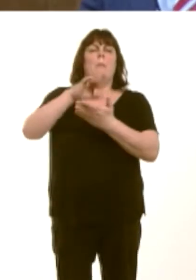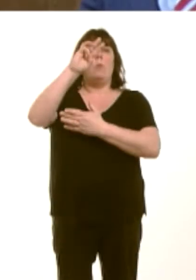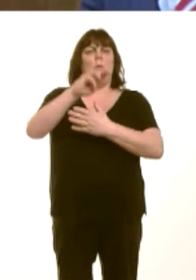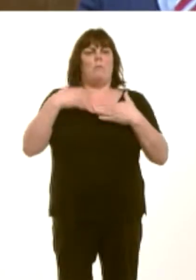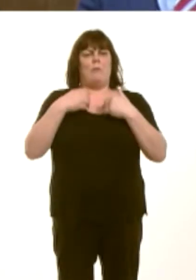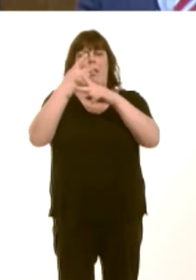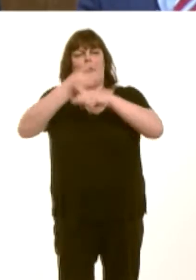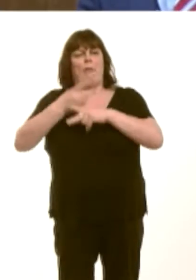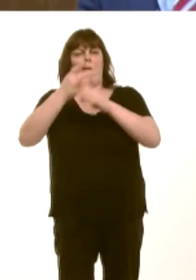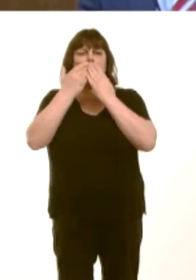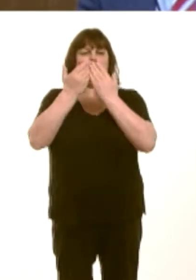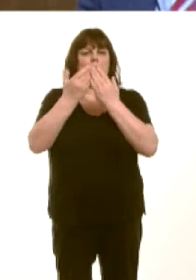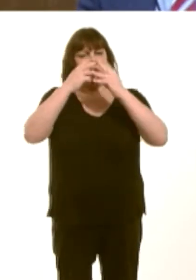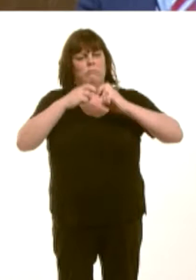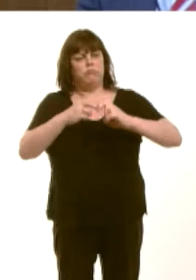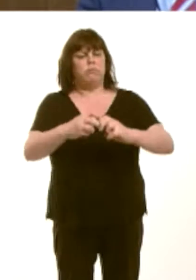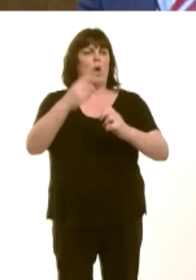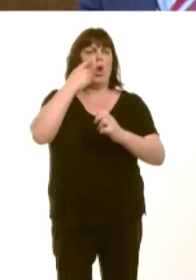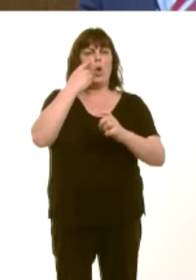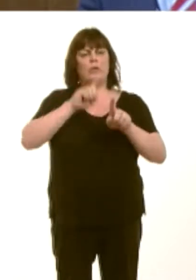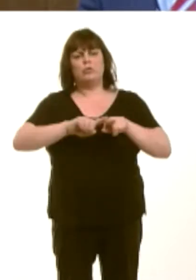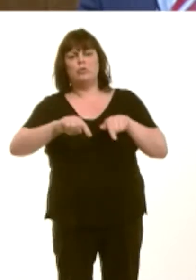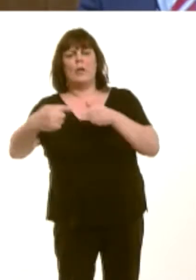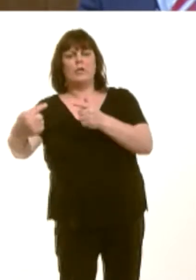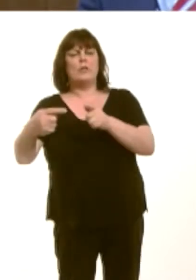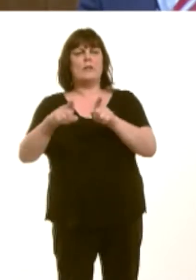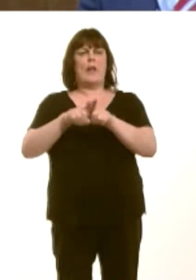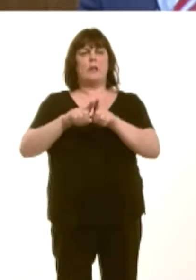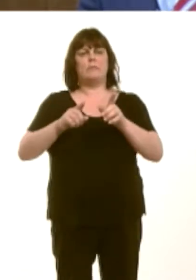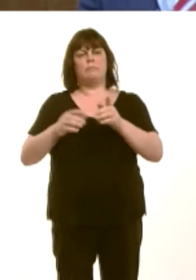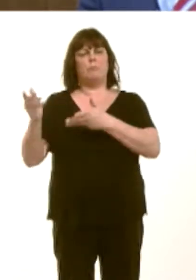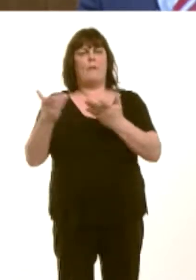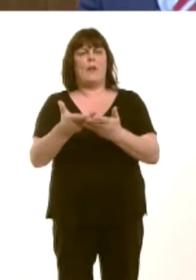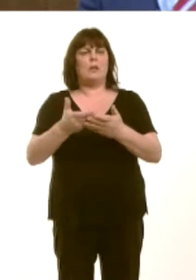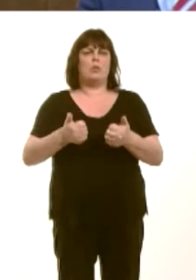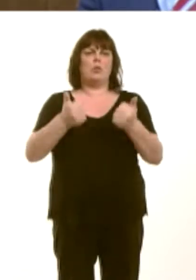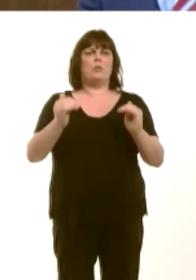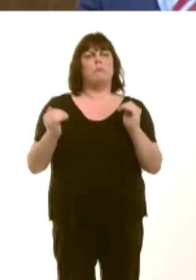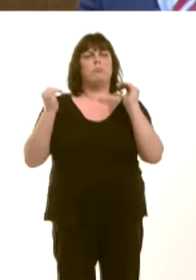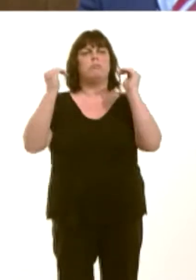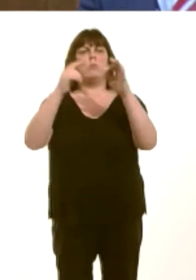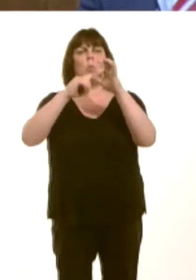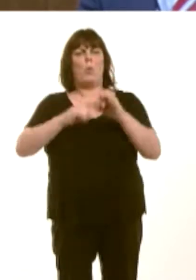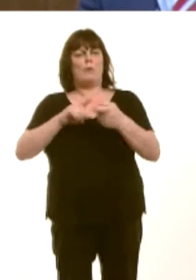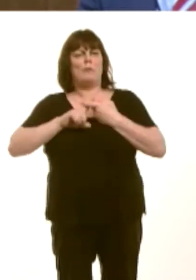and challenges for providing a quality, accessible, safe, and sustainable health service to the population of mid Wales.